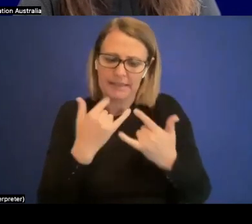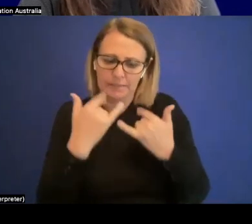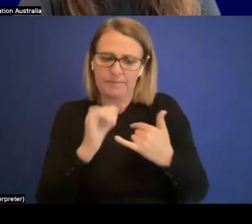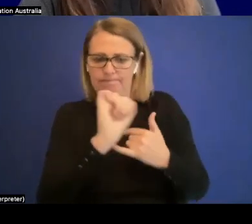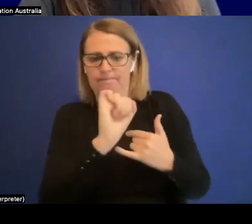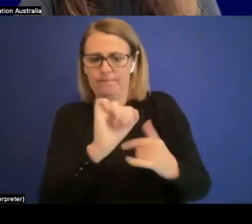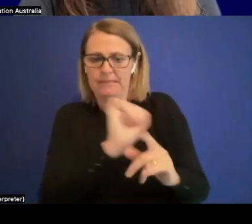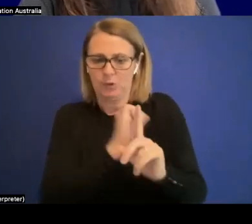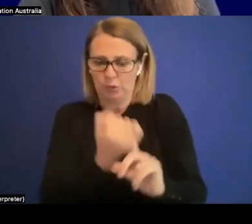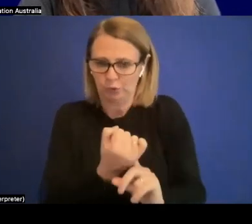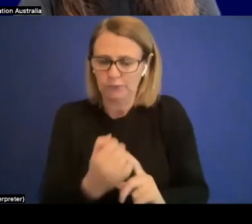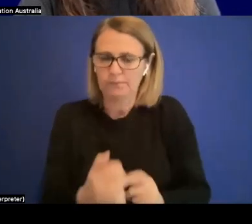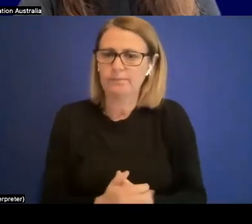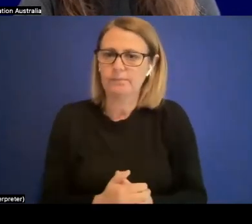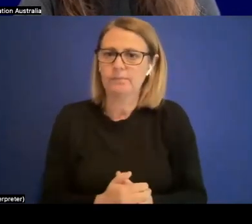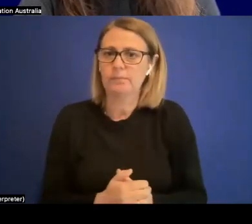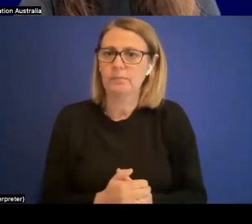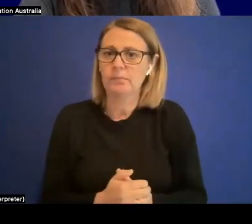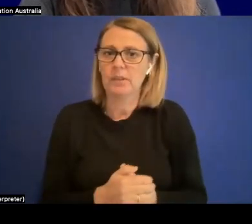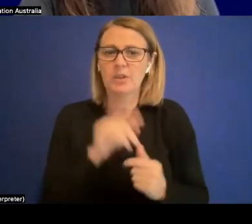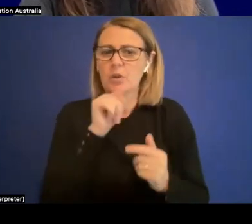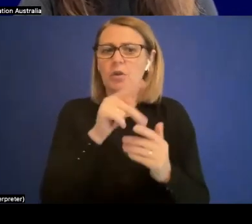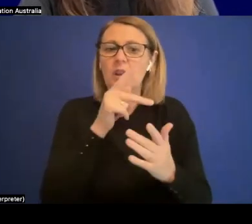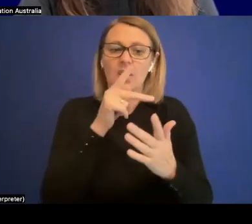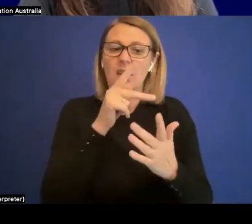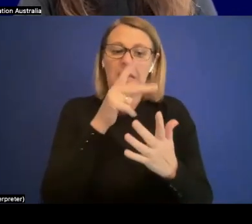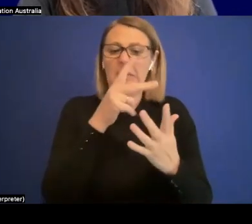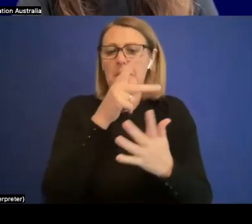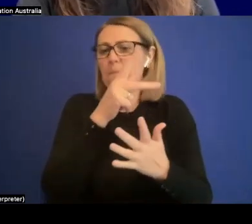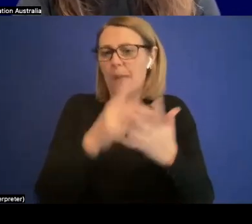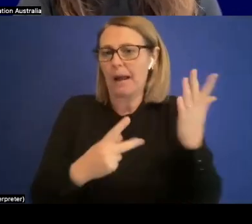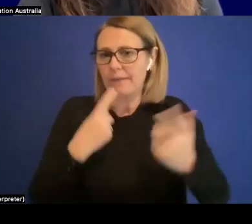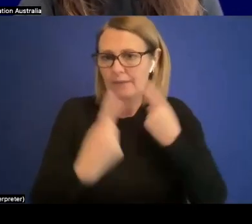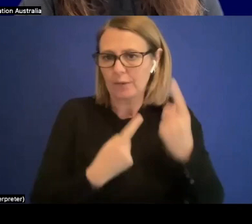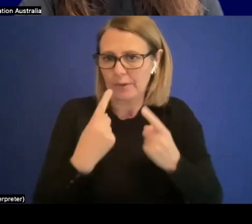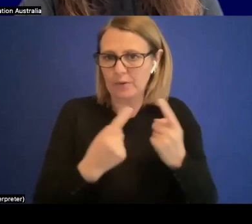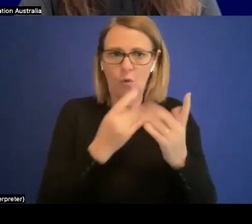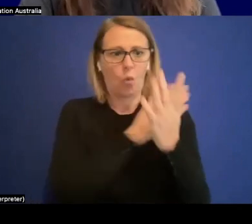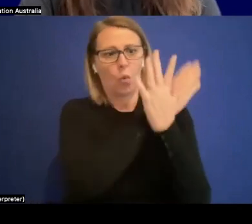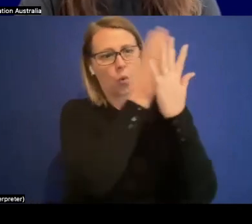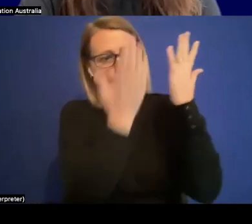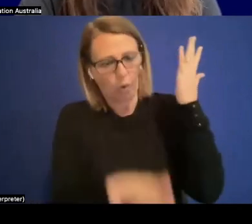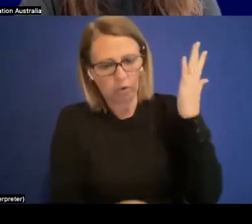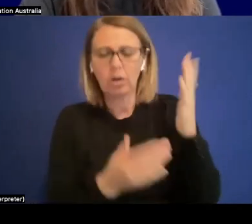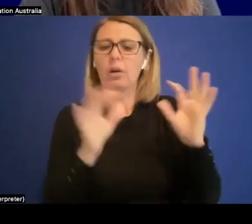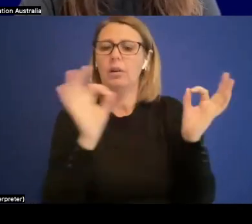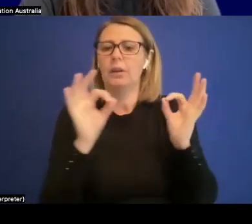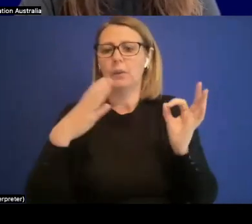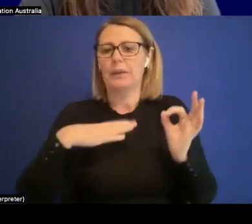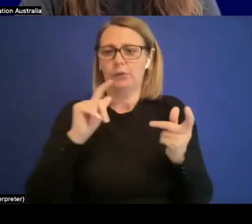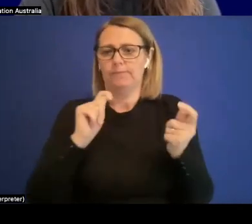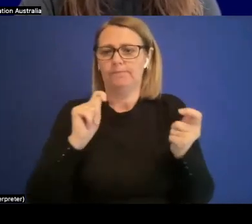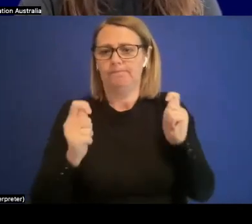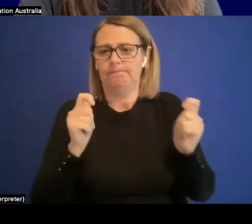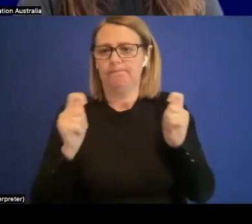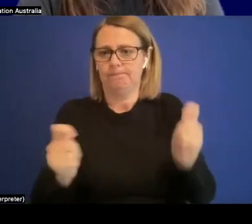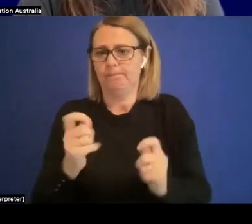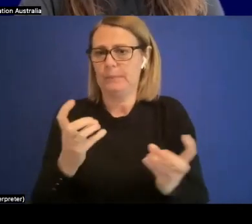and it’s not all aspects. It’s just some of the ones that were a focus for change.